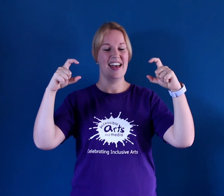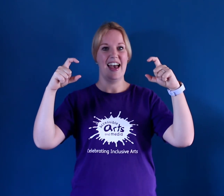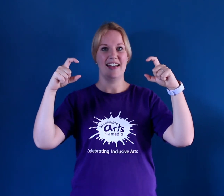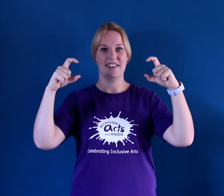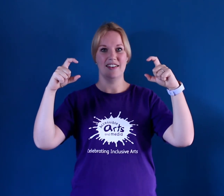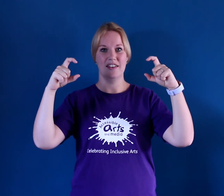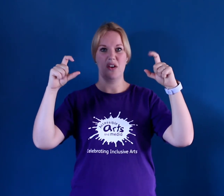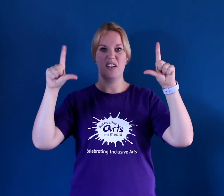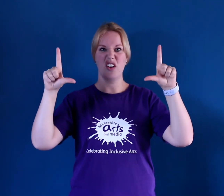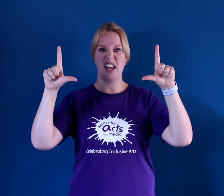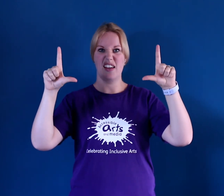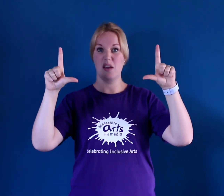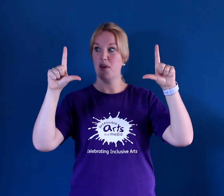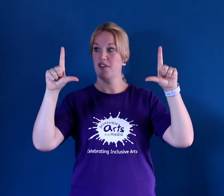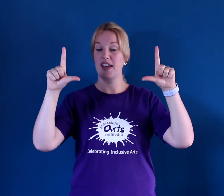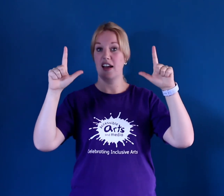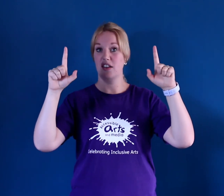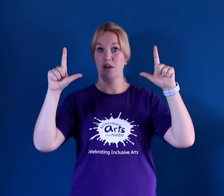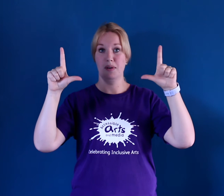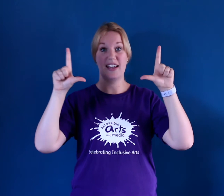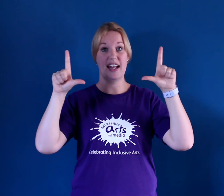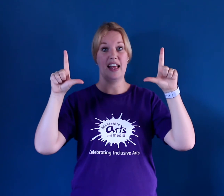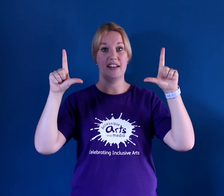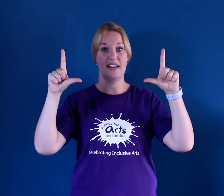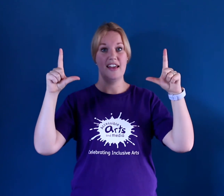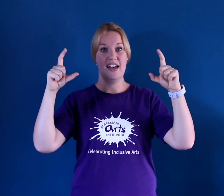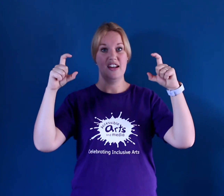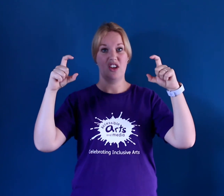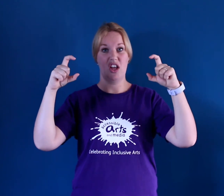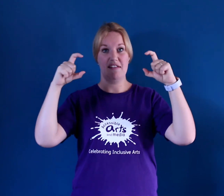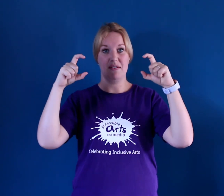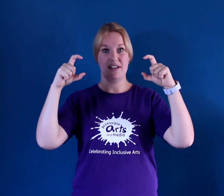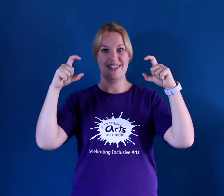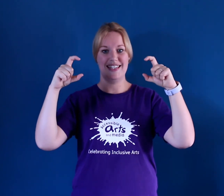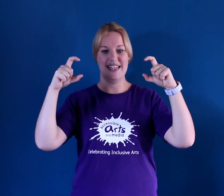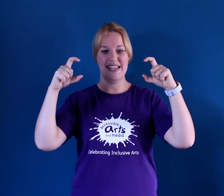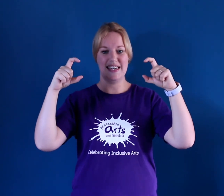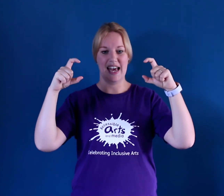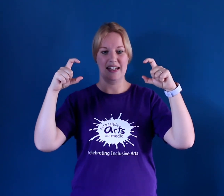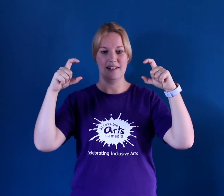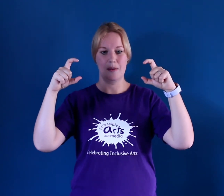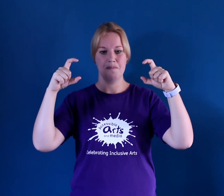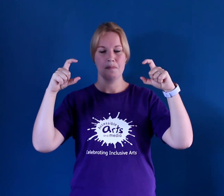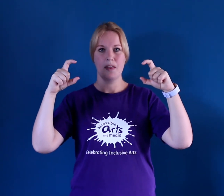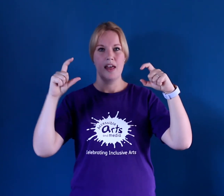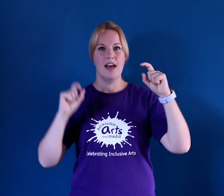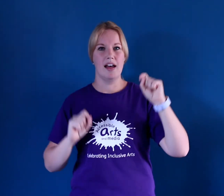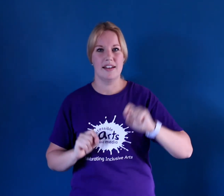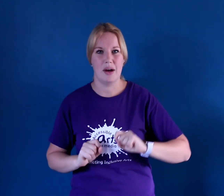Excellent. So you’ve got your pointy finger and your thumb, like an L hand and you can curl it around. C hand.